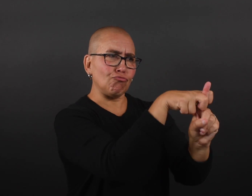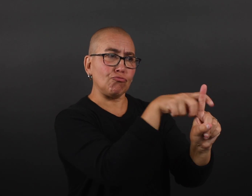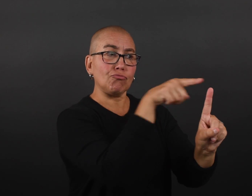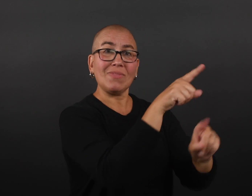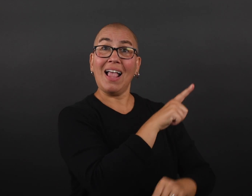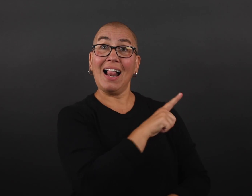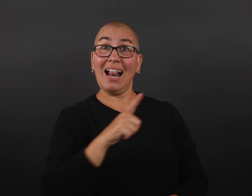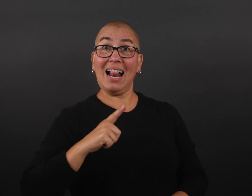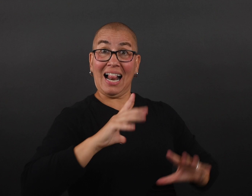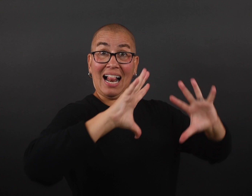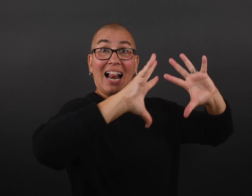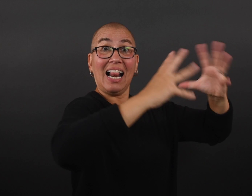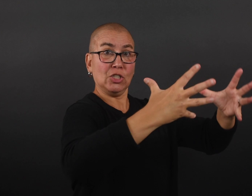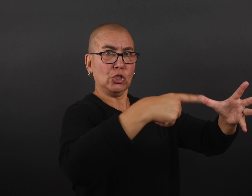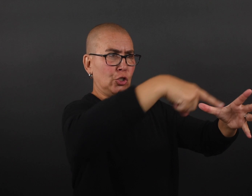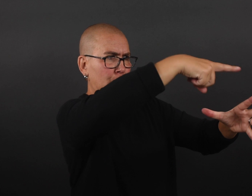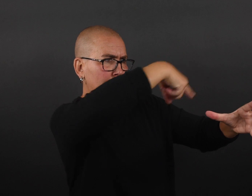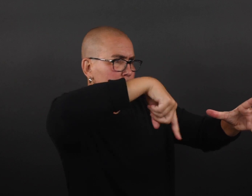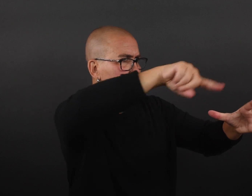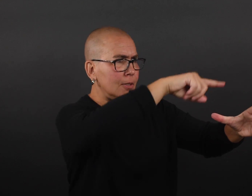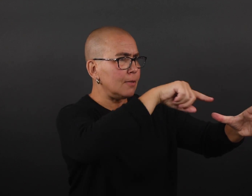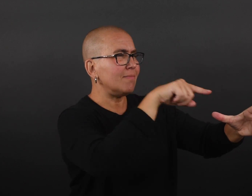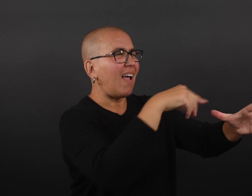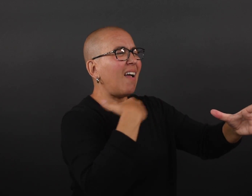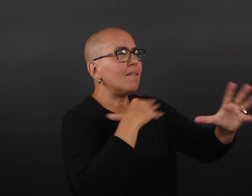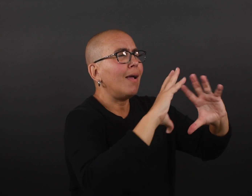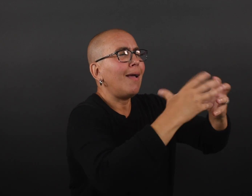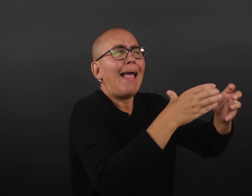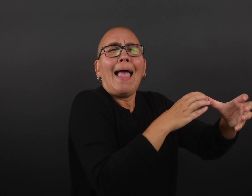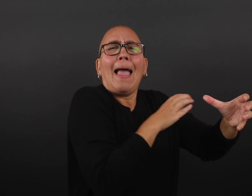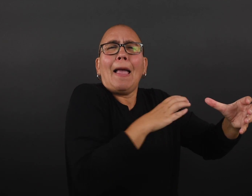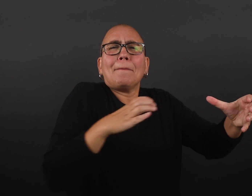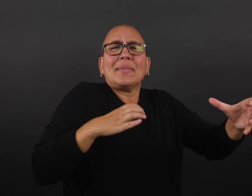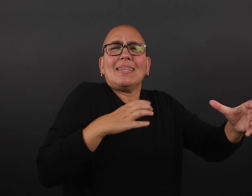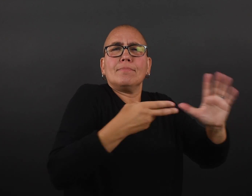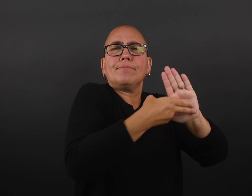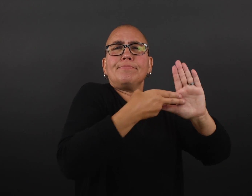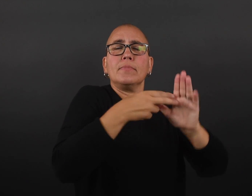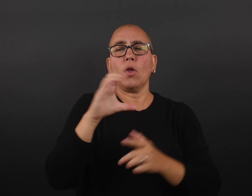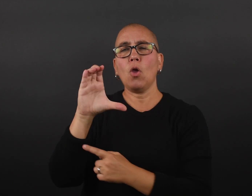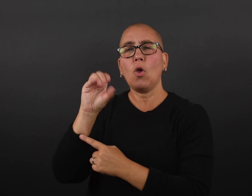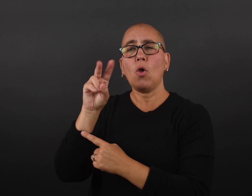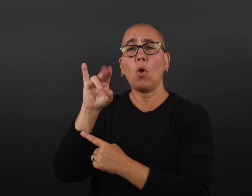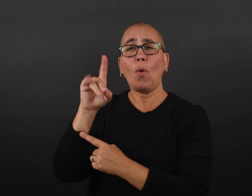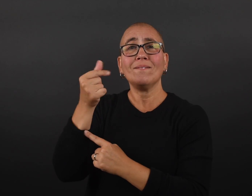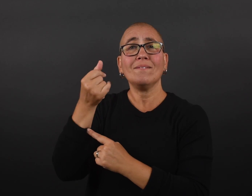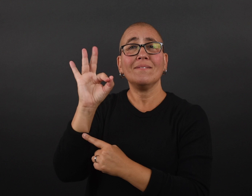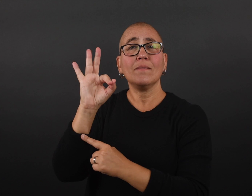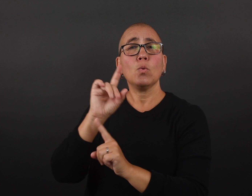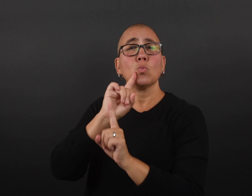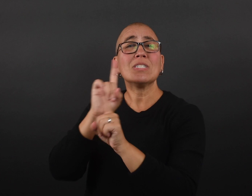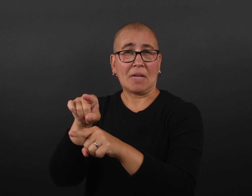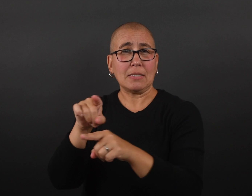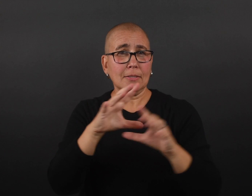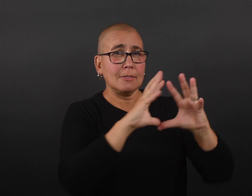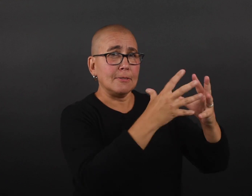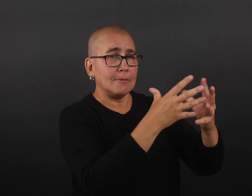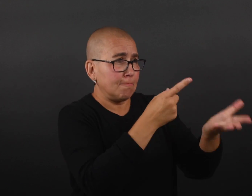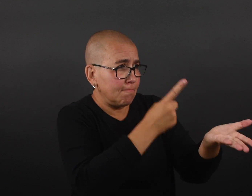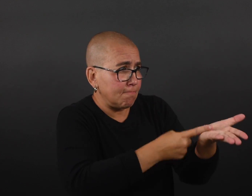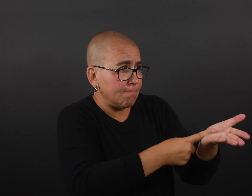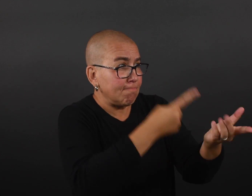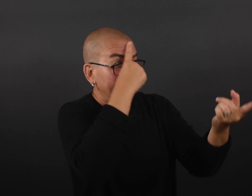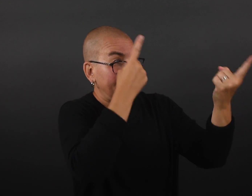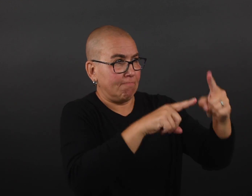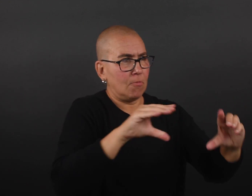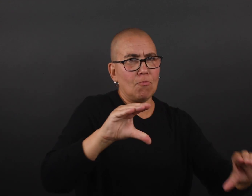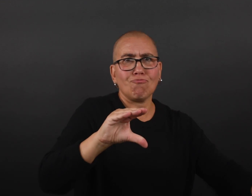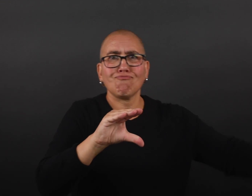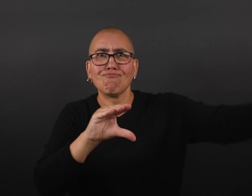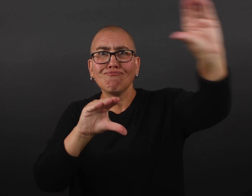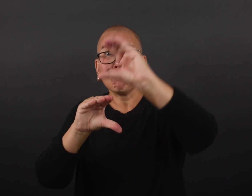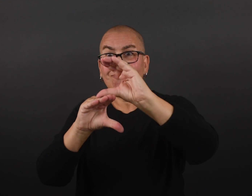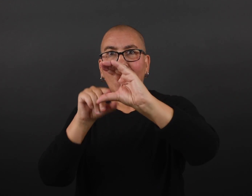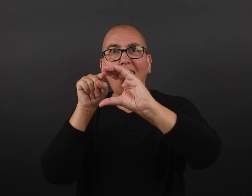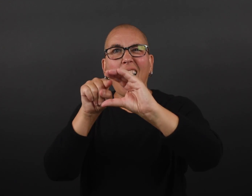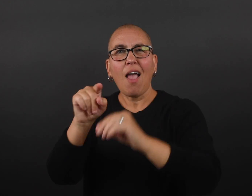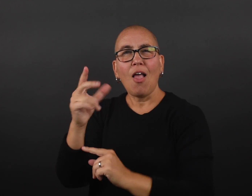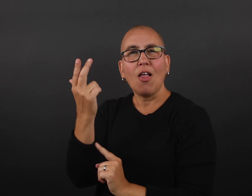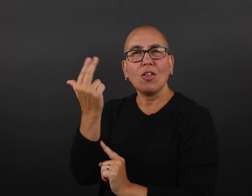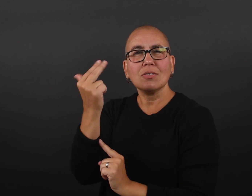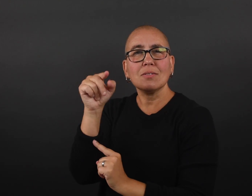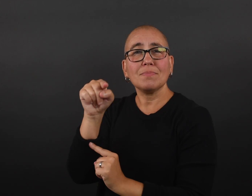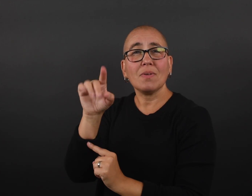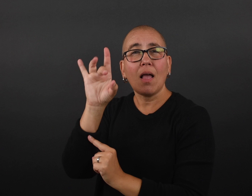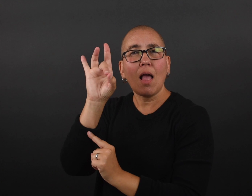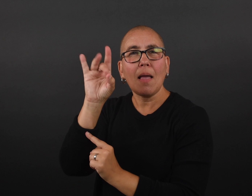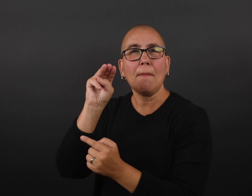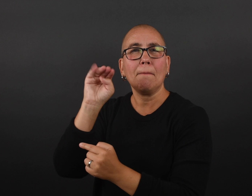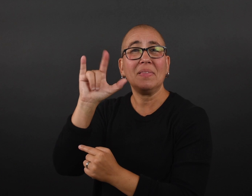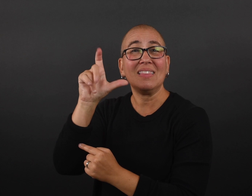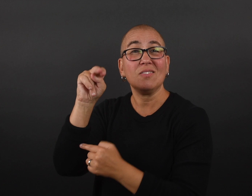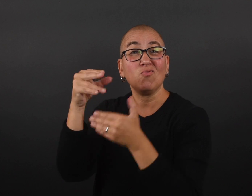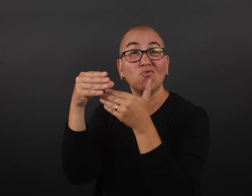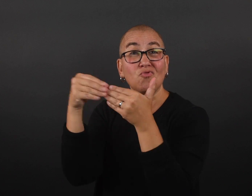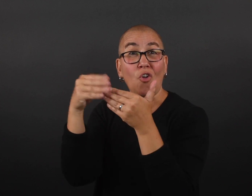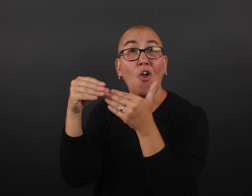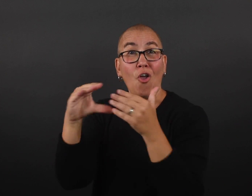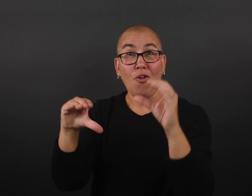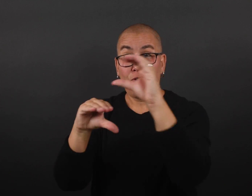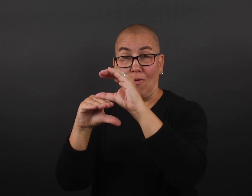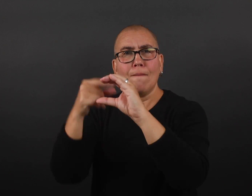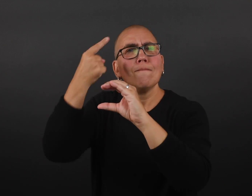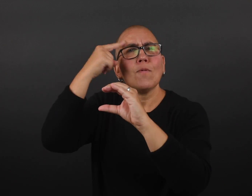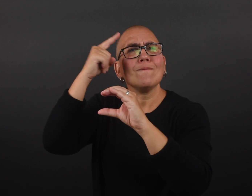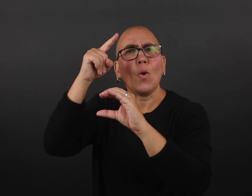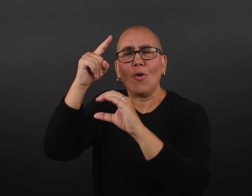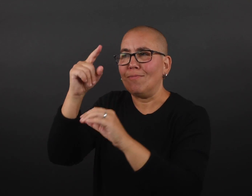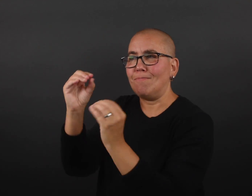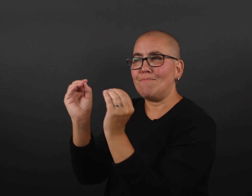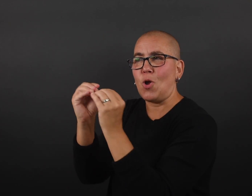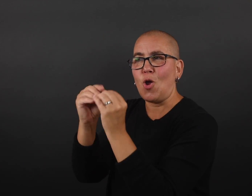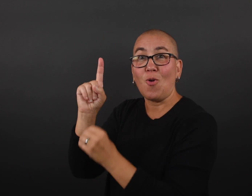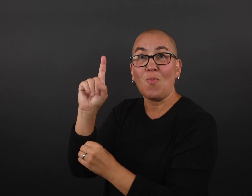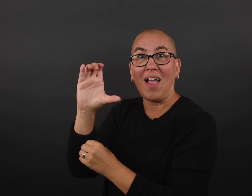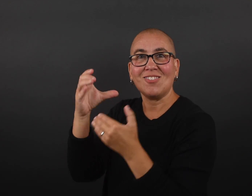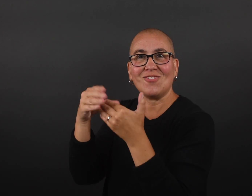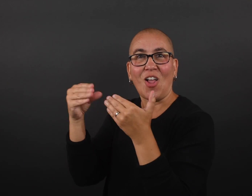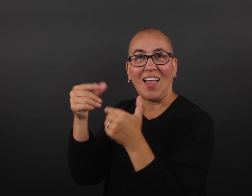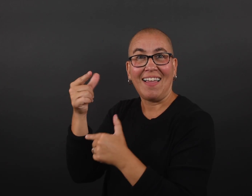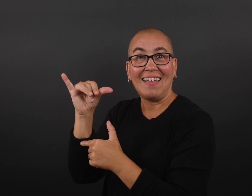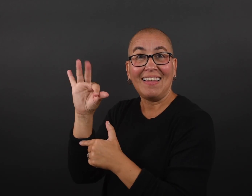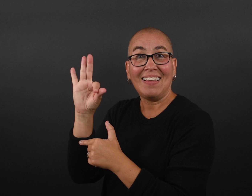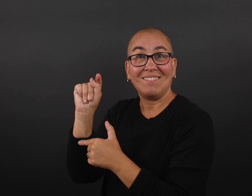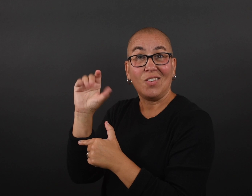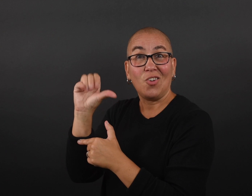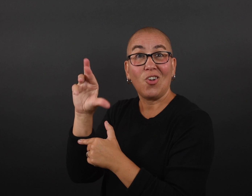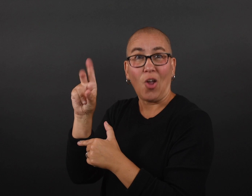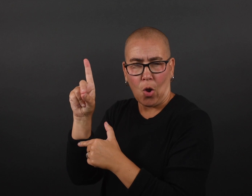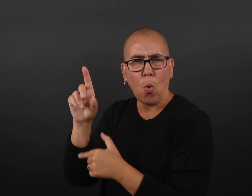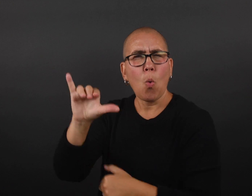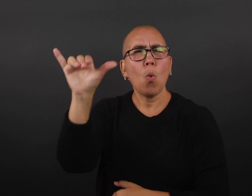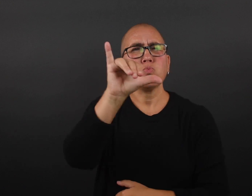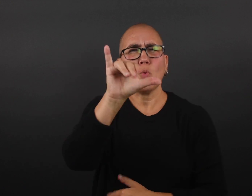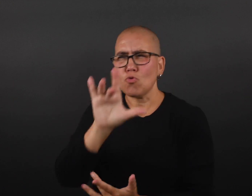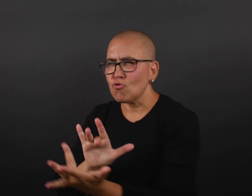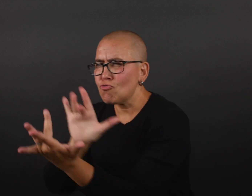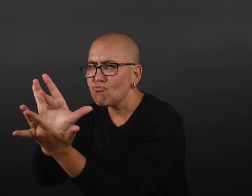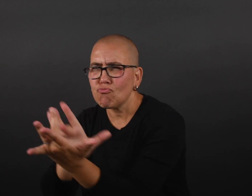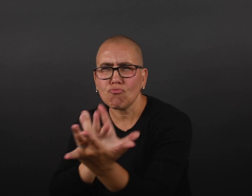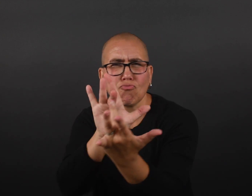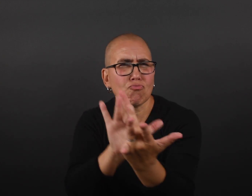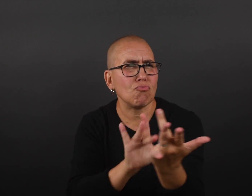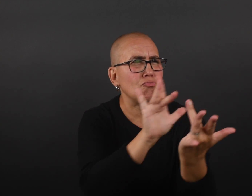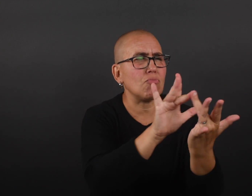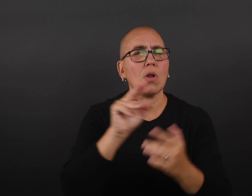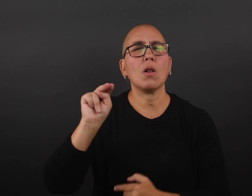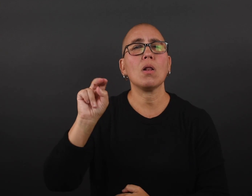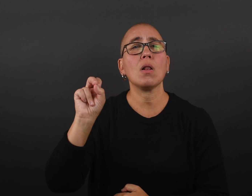$13.8 million to ensure the program’s funding would meet demand.